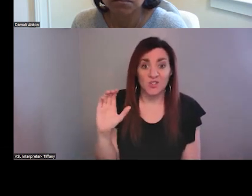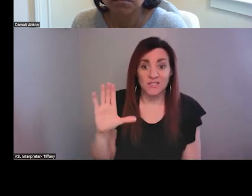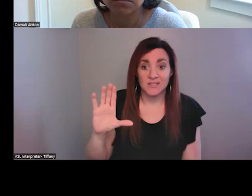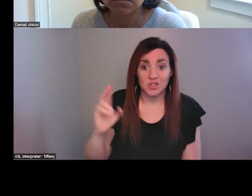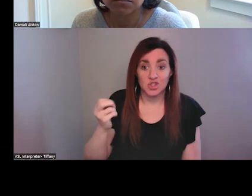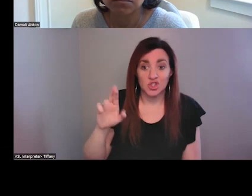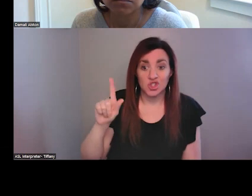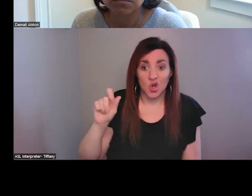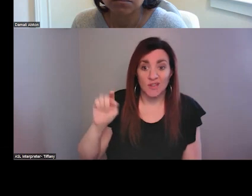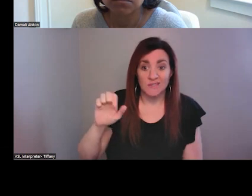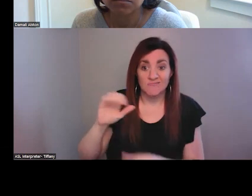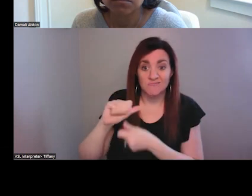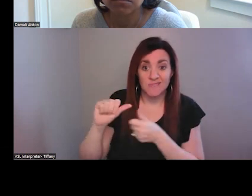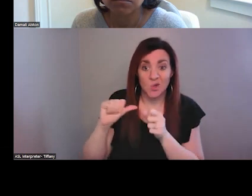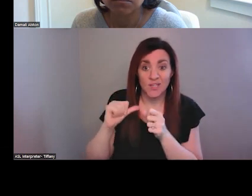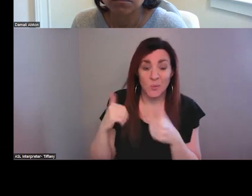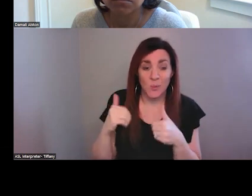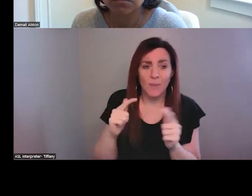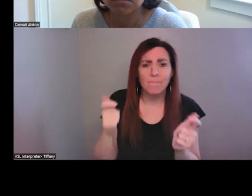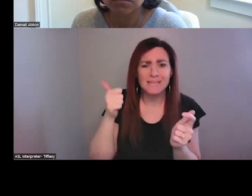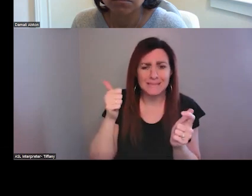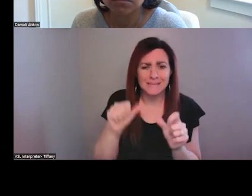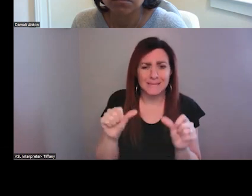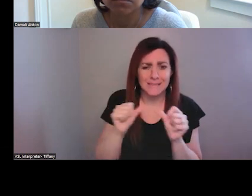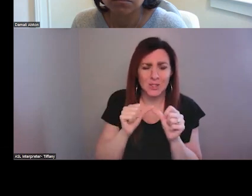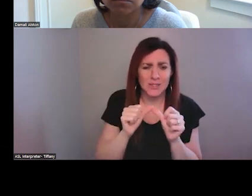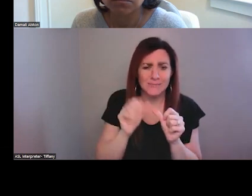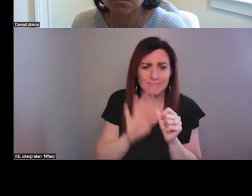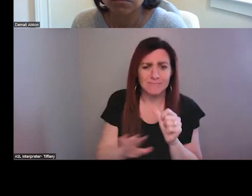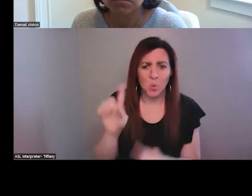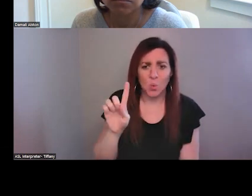AGAIN, IT IS PROBABLY ONE OF THE LARGEST AREAS WITH 1.2 MILLION